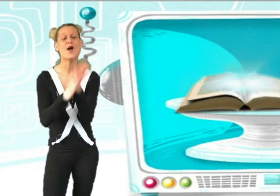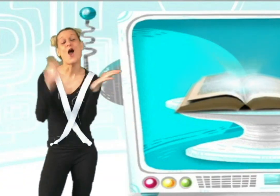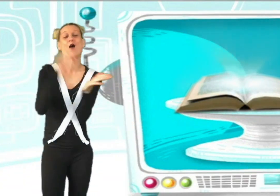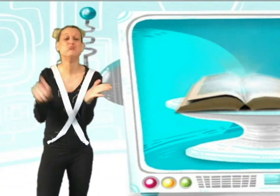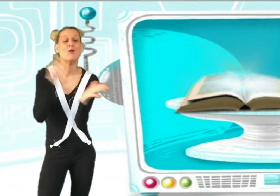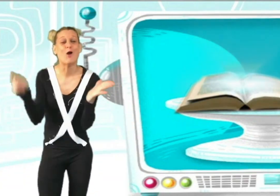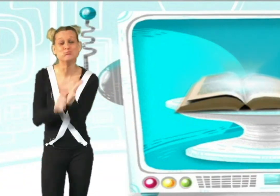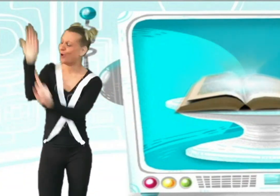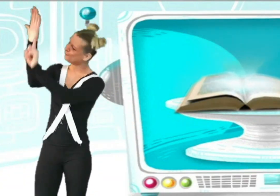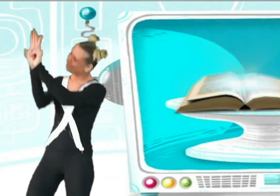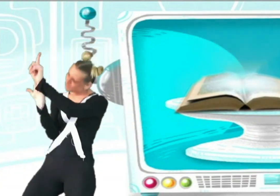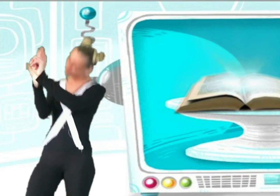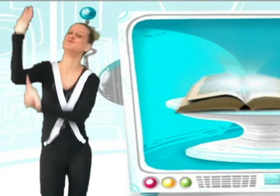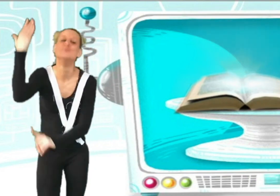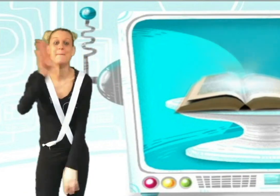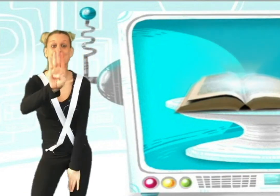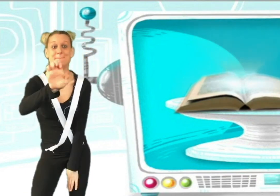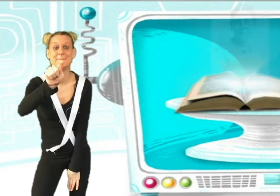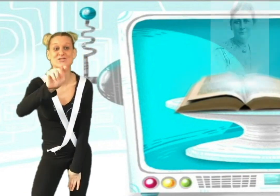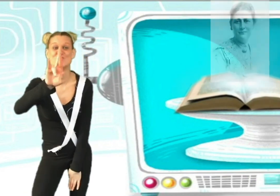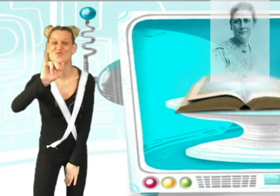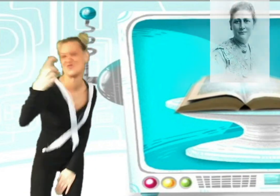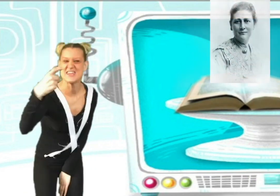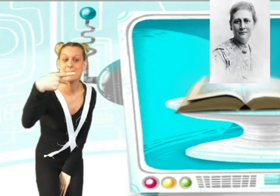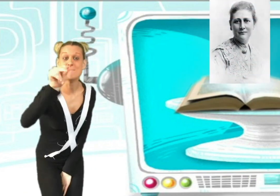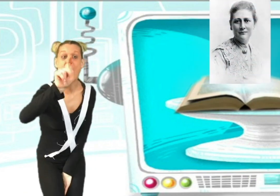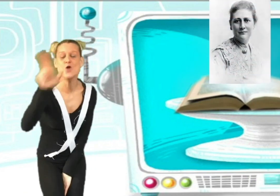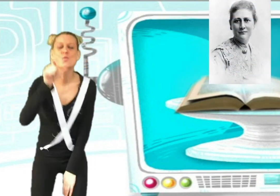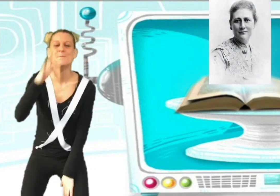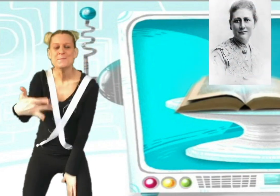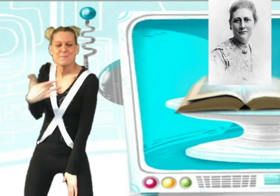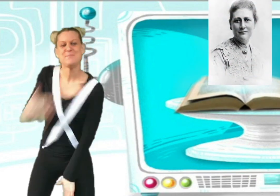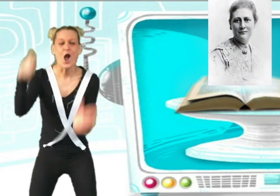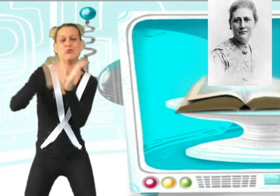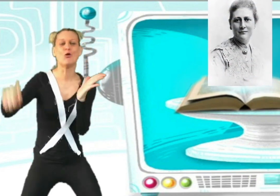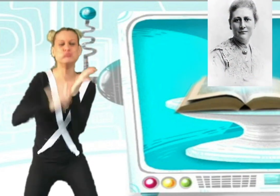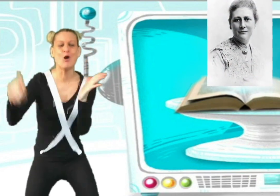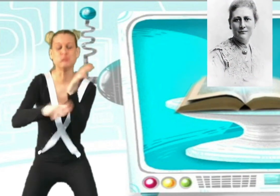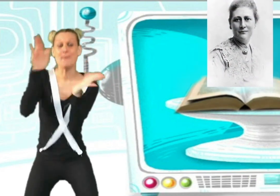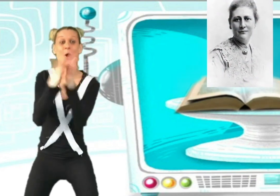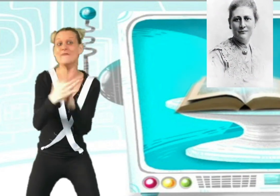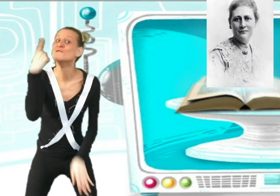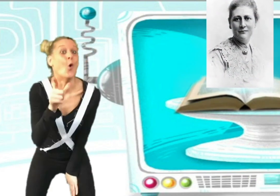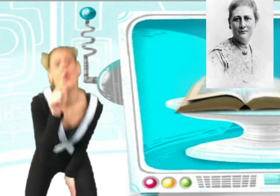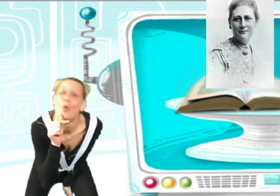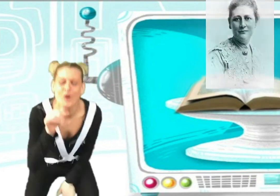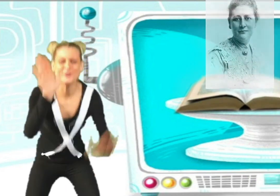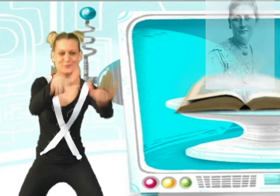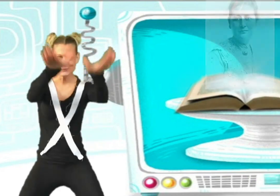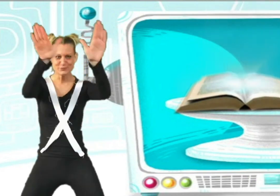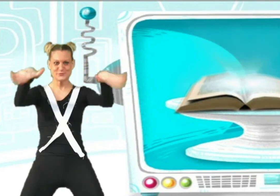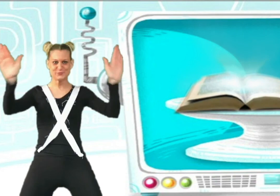The younger ones had Beatrix Potter